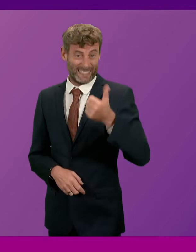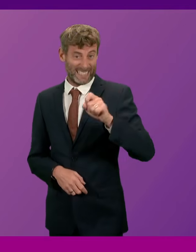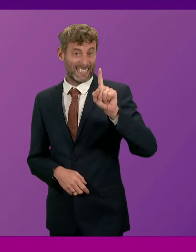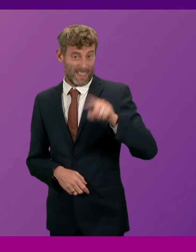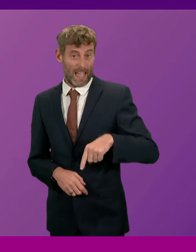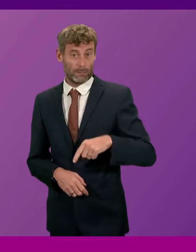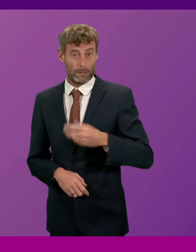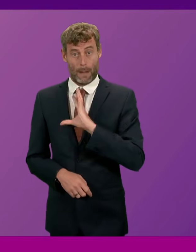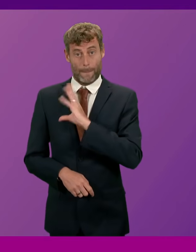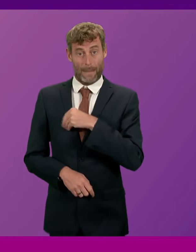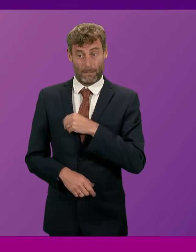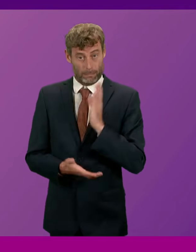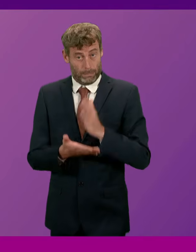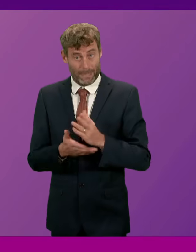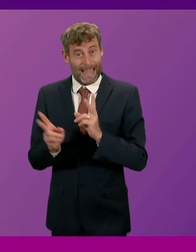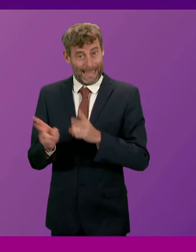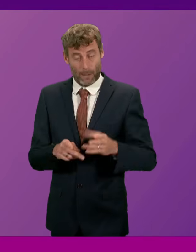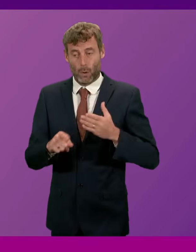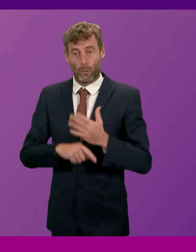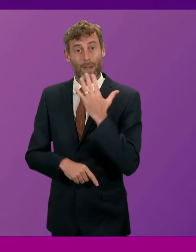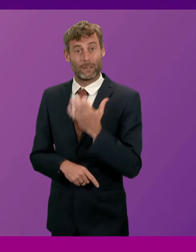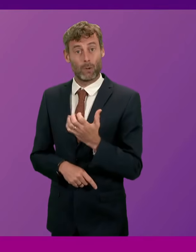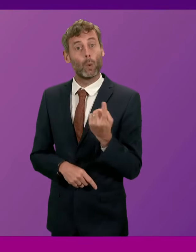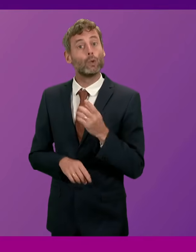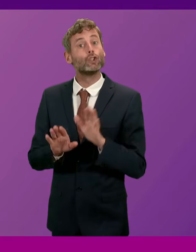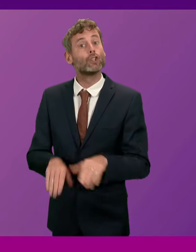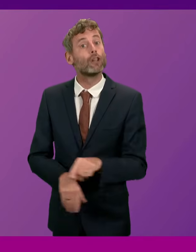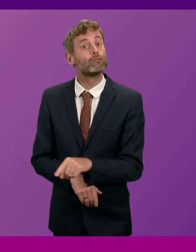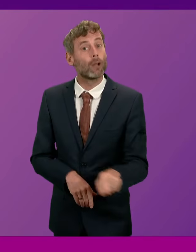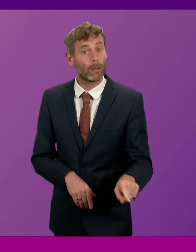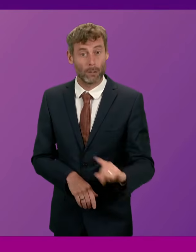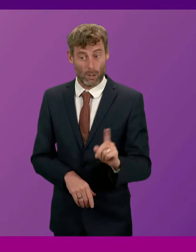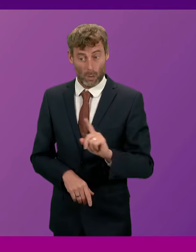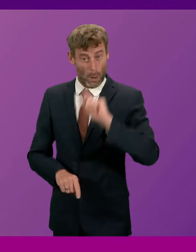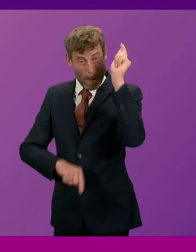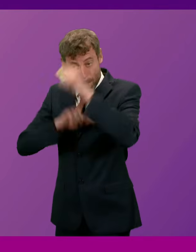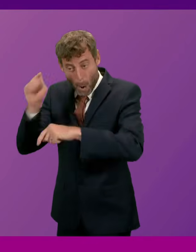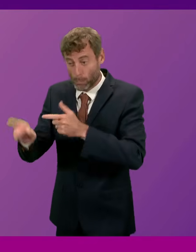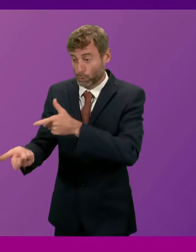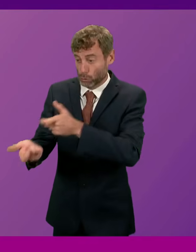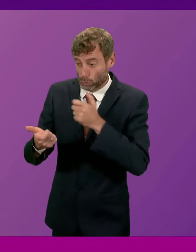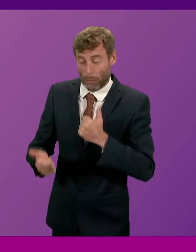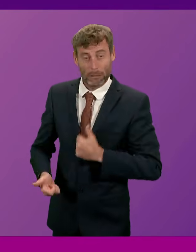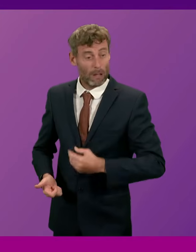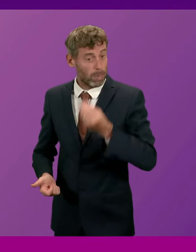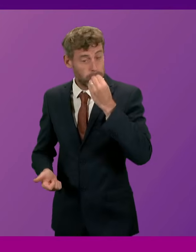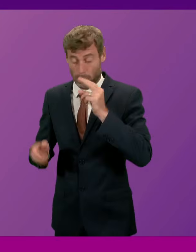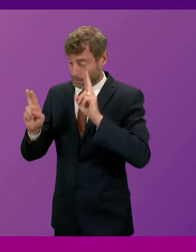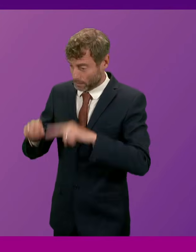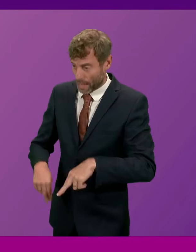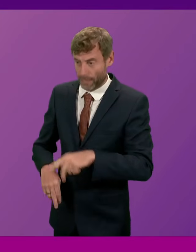by Israel since 2023 were children—shot, bombed and starved to death, with no way out. No company